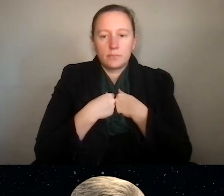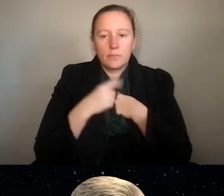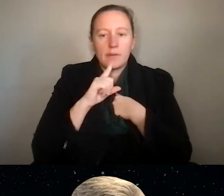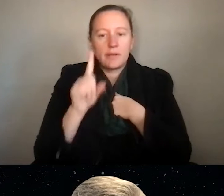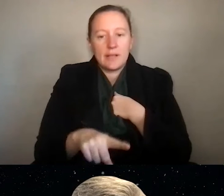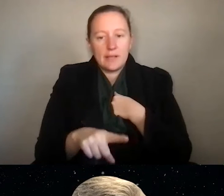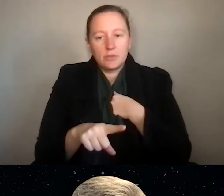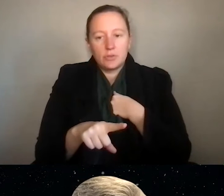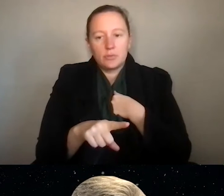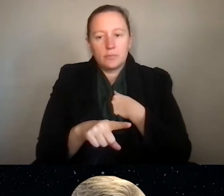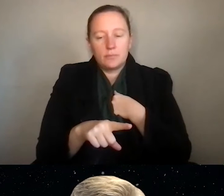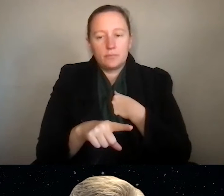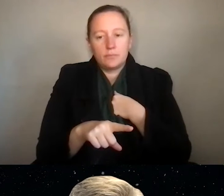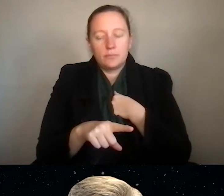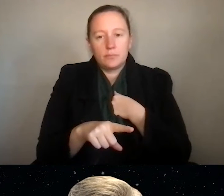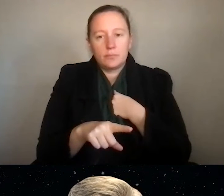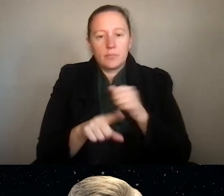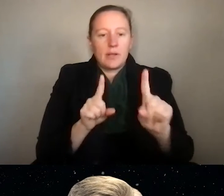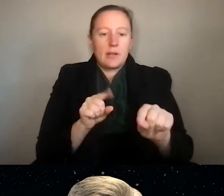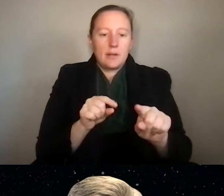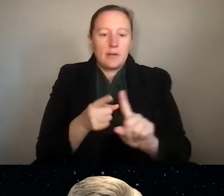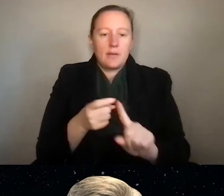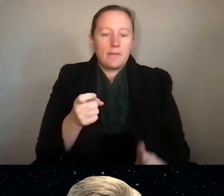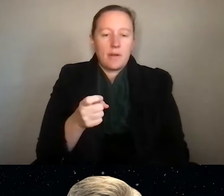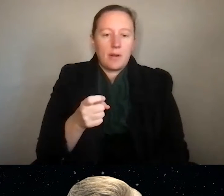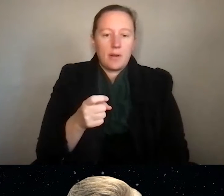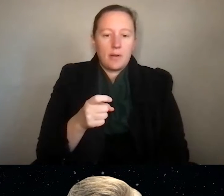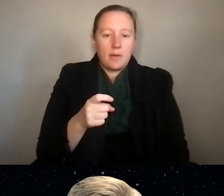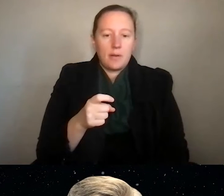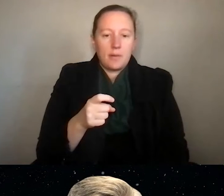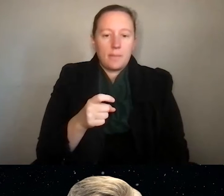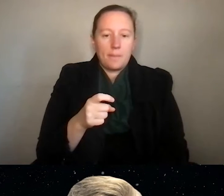if we have attendees from EPSCoR territories and jurisdictions,